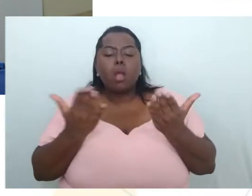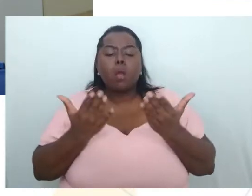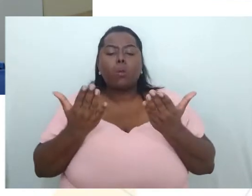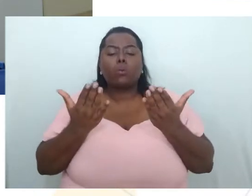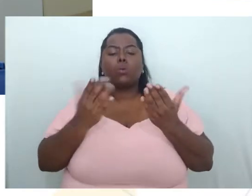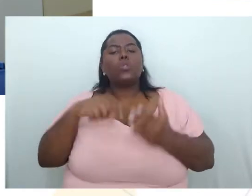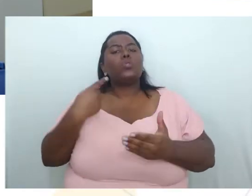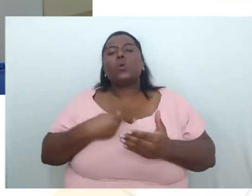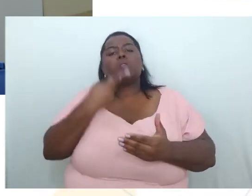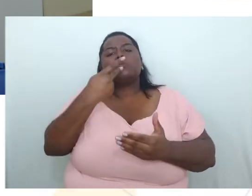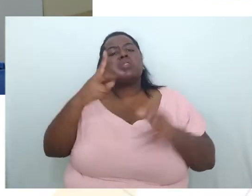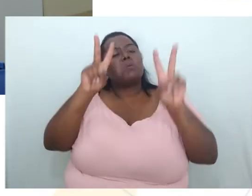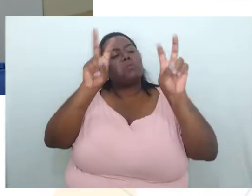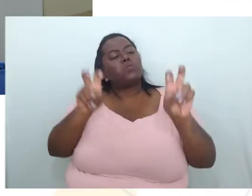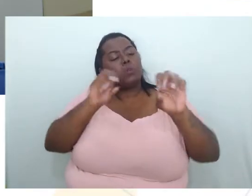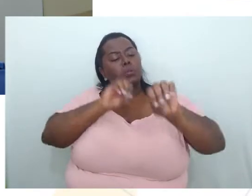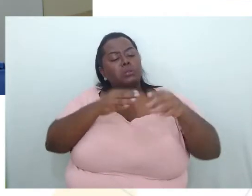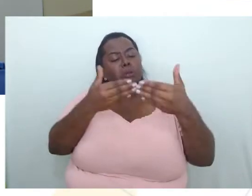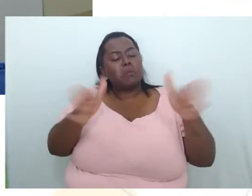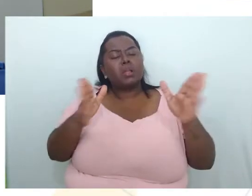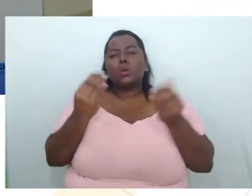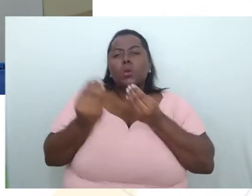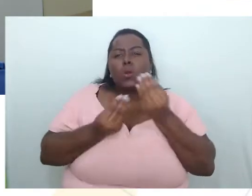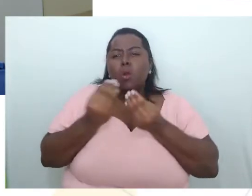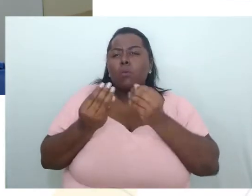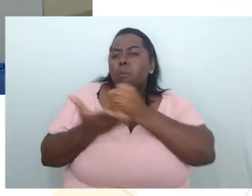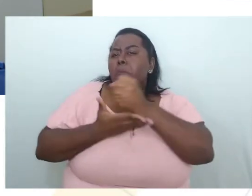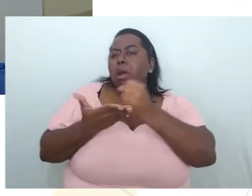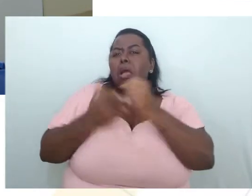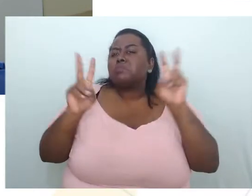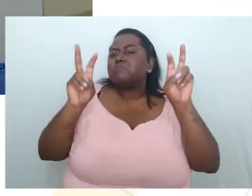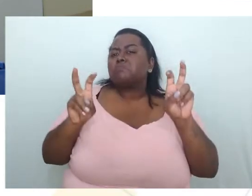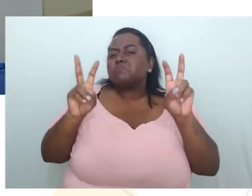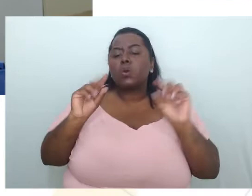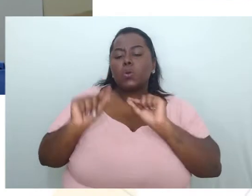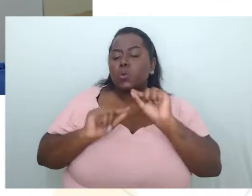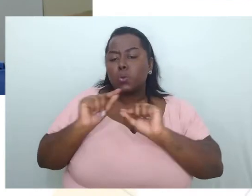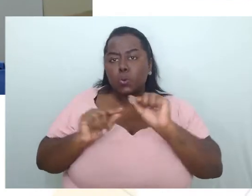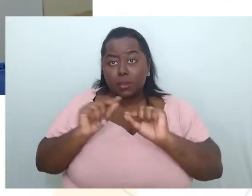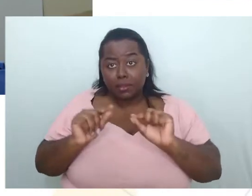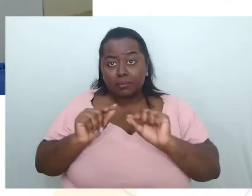about open education, you know, a lot of people are talking about it open education.